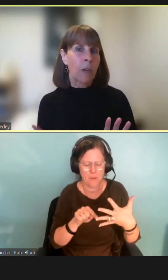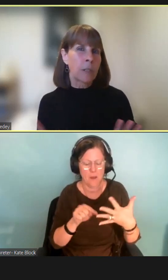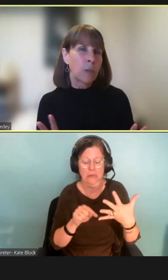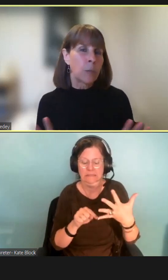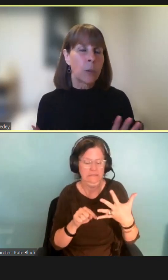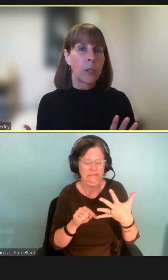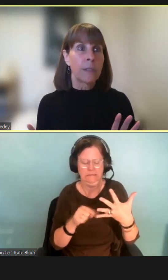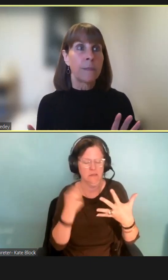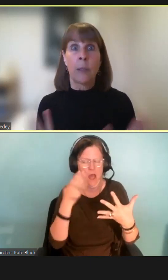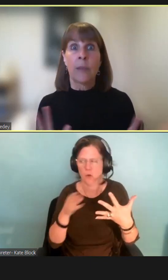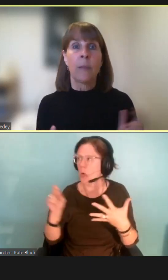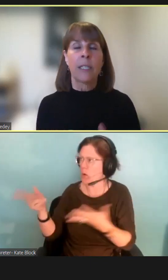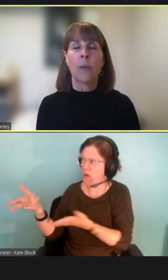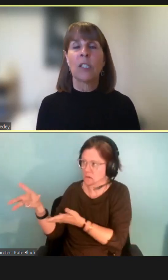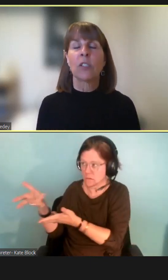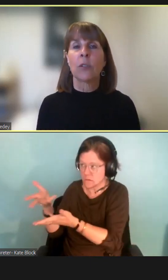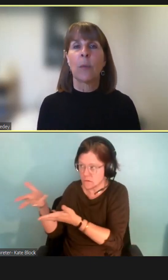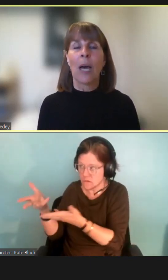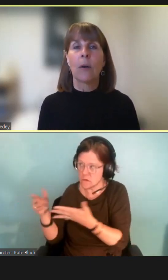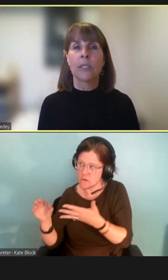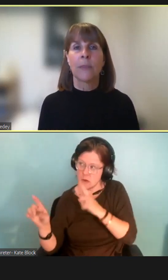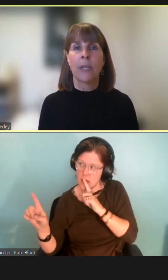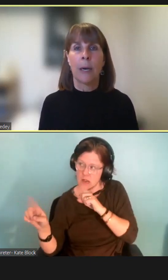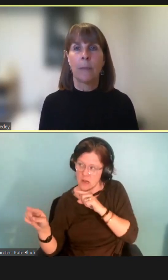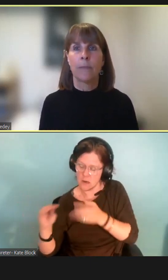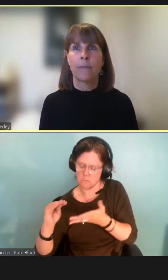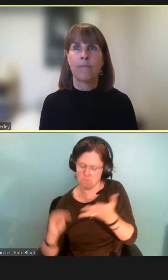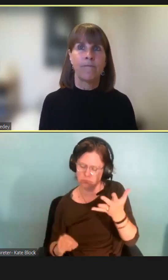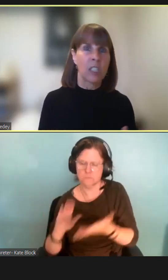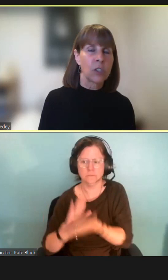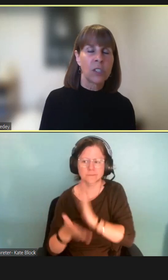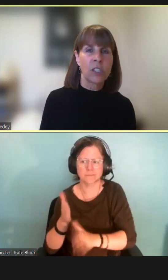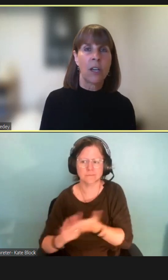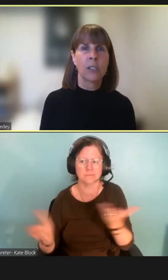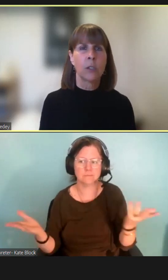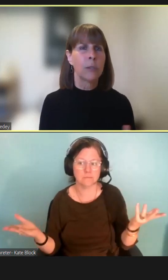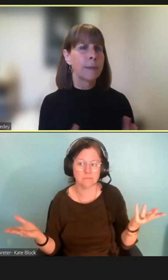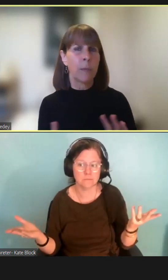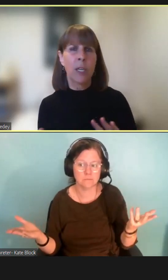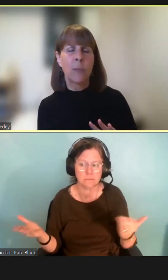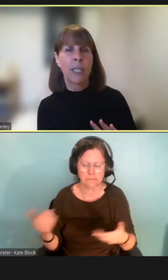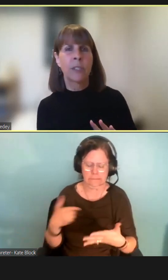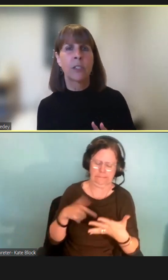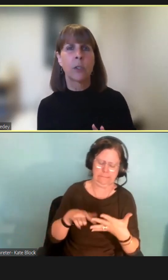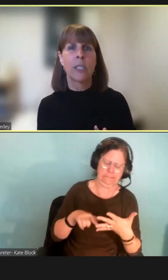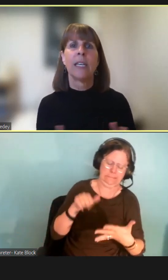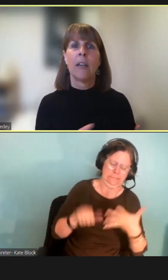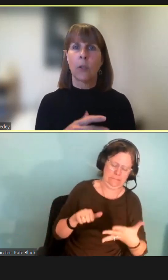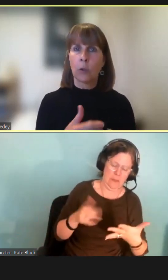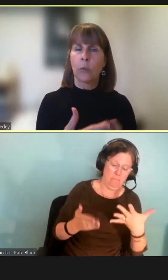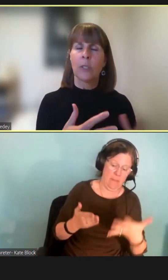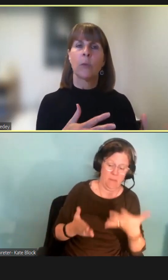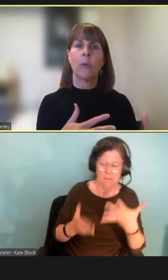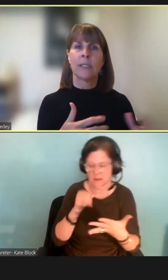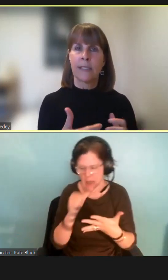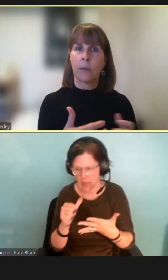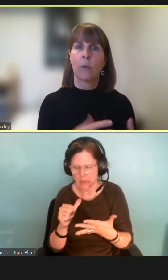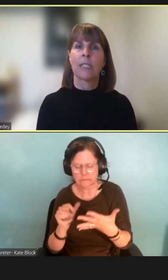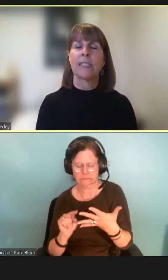little more they might not be certain about um not sure the child can do it they might be able to do it those would be the ones they would want to take